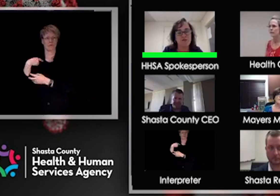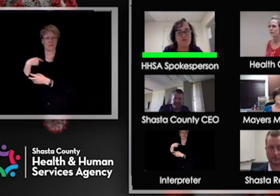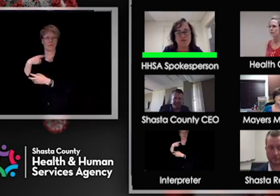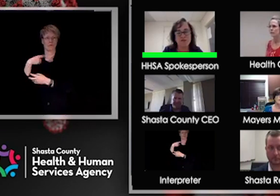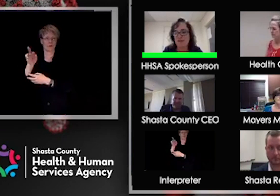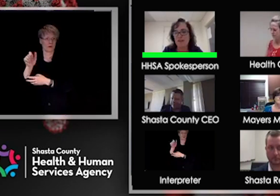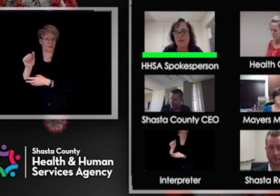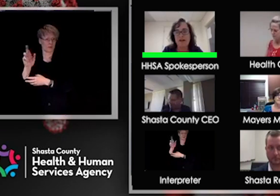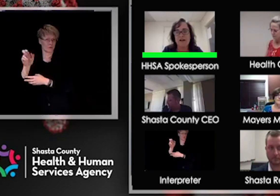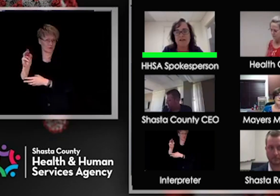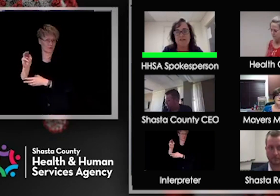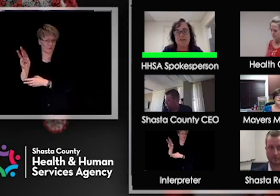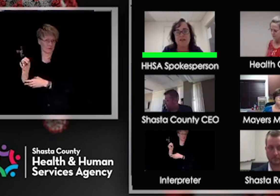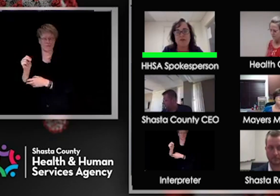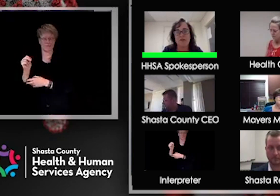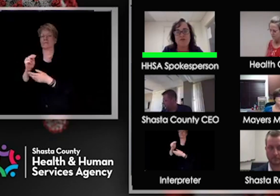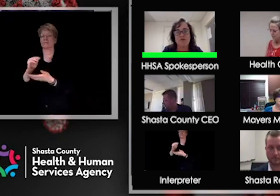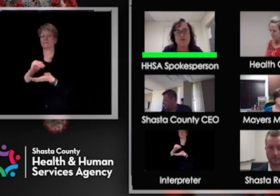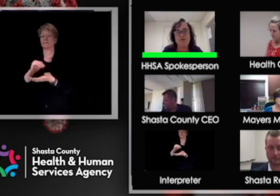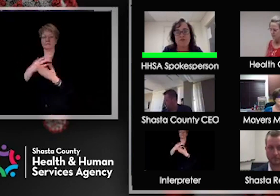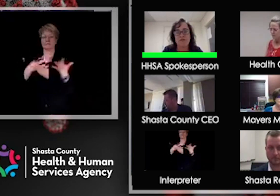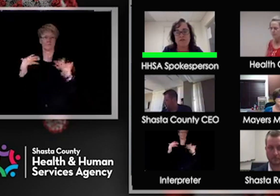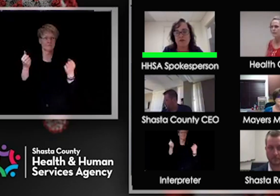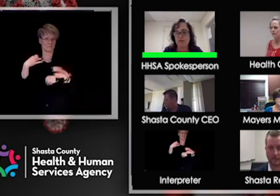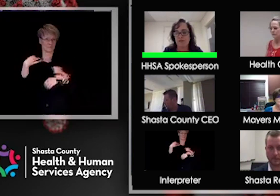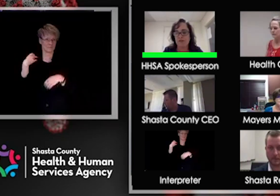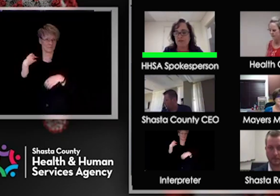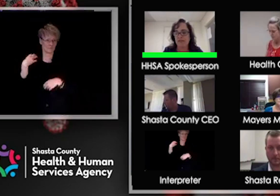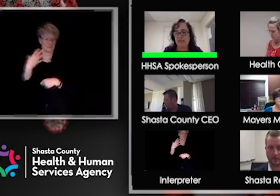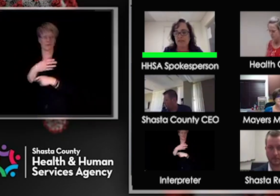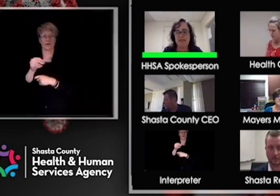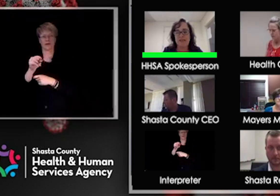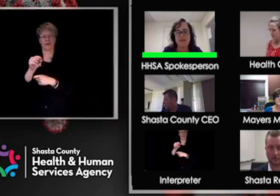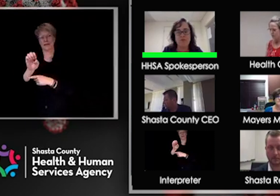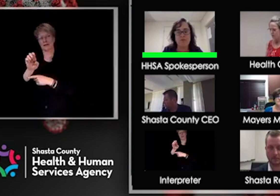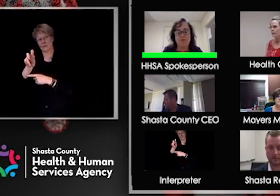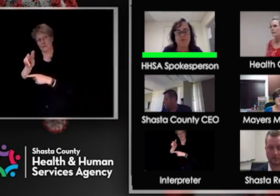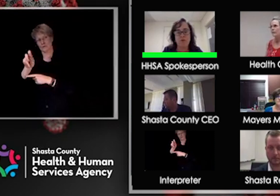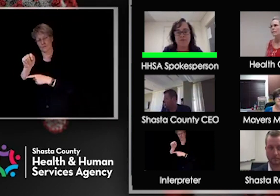Health Officer. Donnell Ewert, the Director of the Health and Human Services Agency. Robert